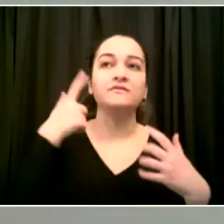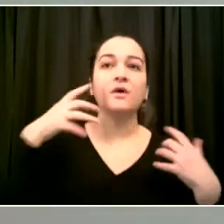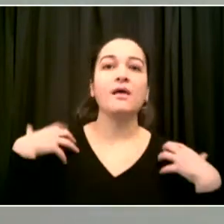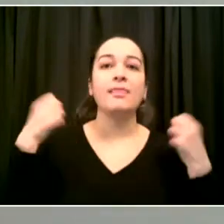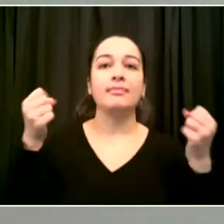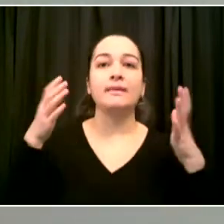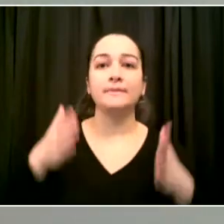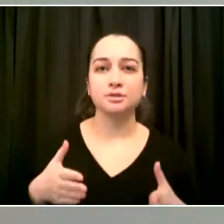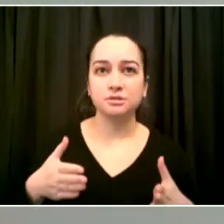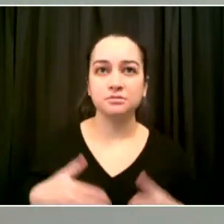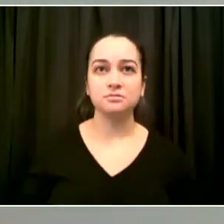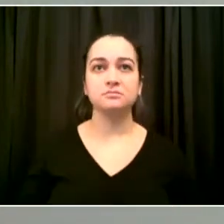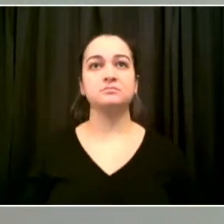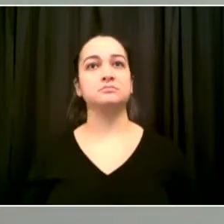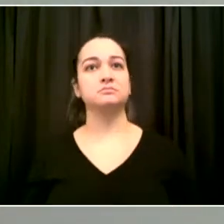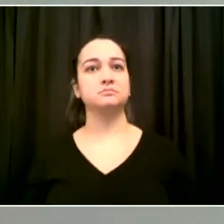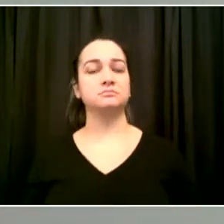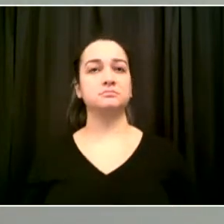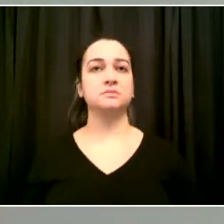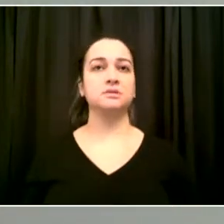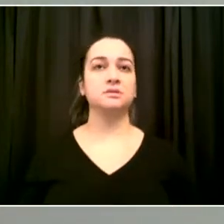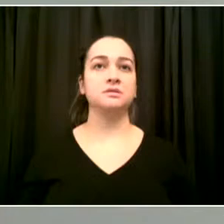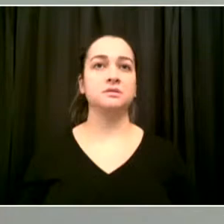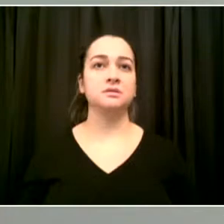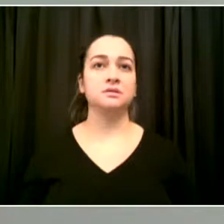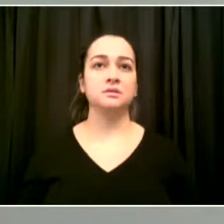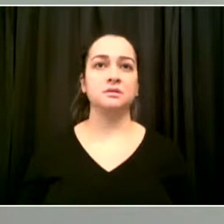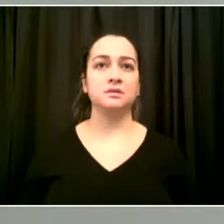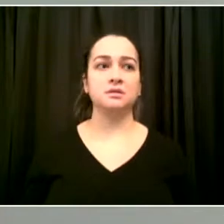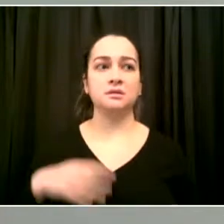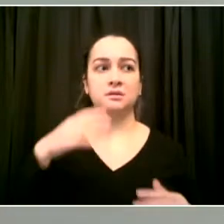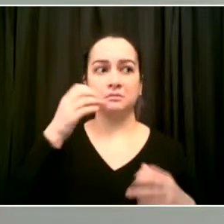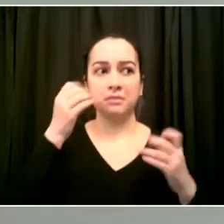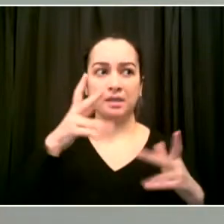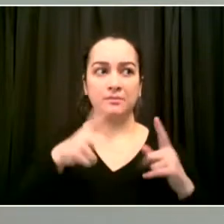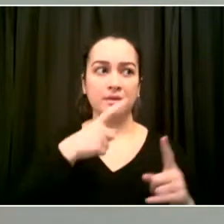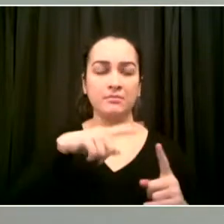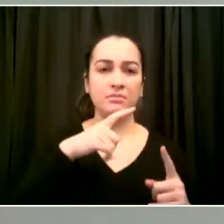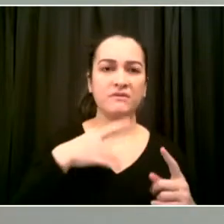CONCERNS ABOUT WHETHER THIS IS DANGEROUS, WE